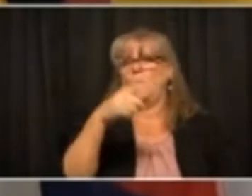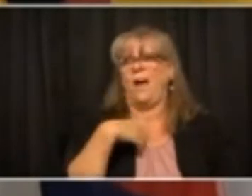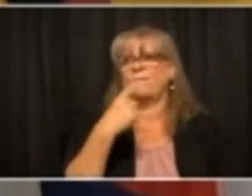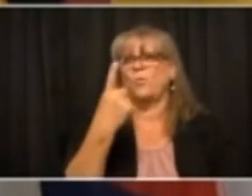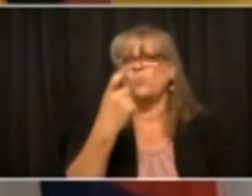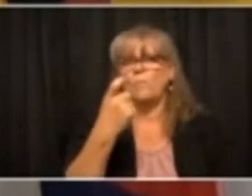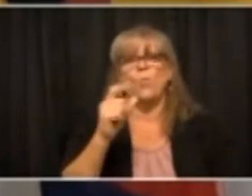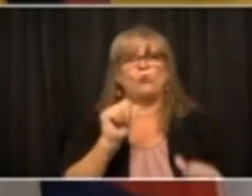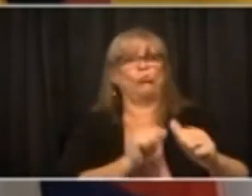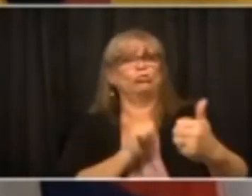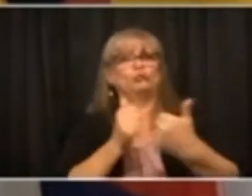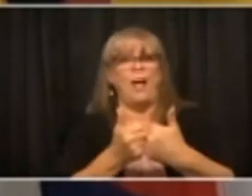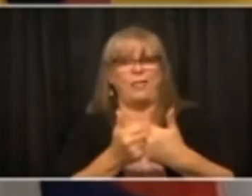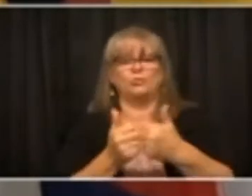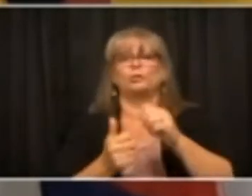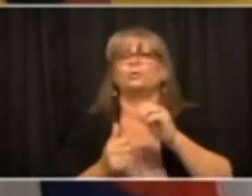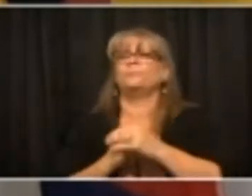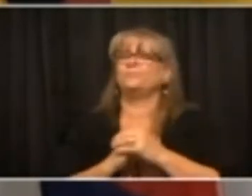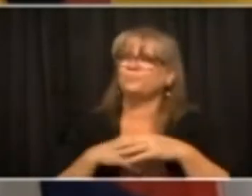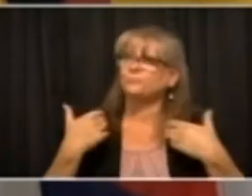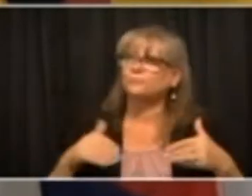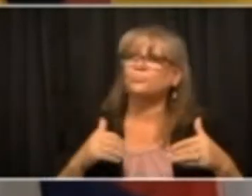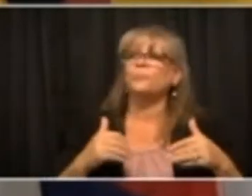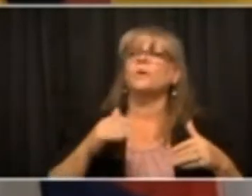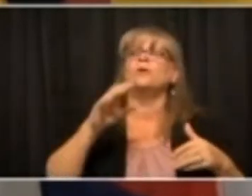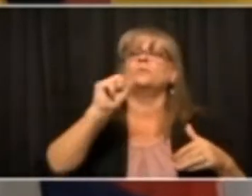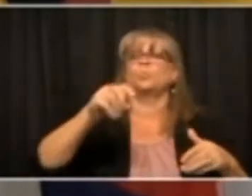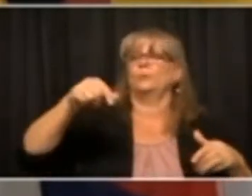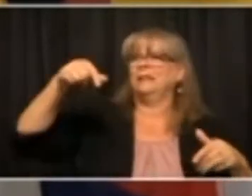uh with some of the covet issues wildfires ads trained to our ready